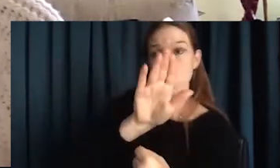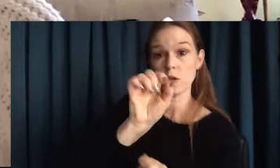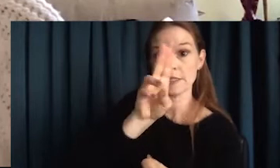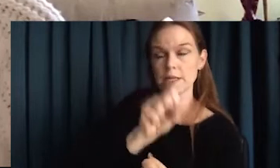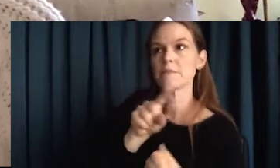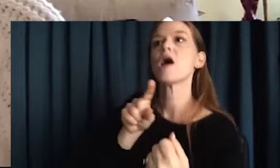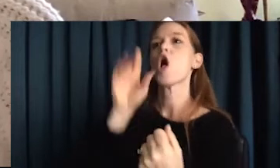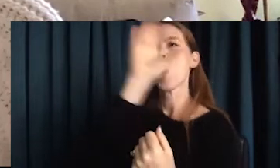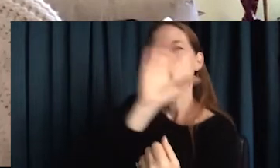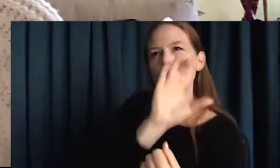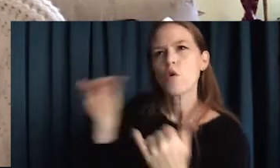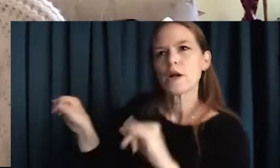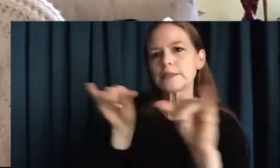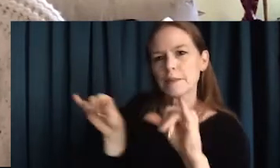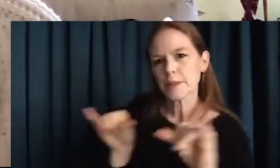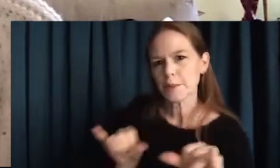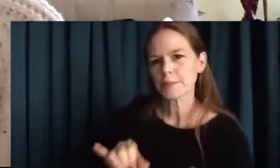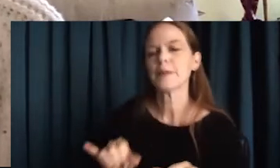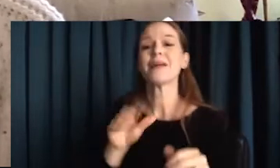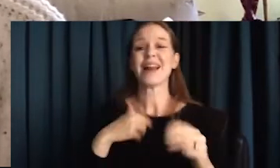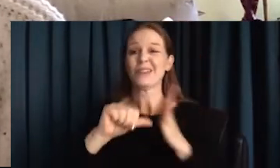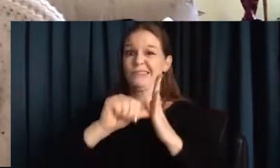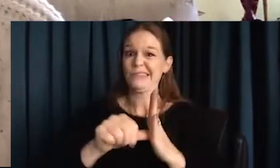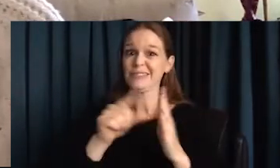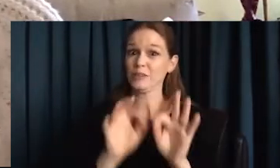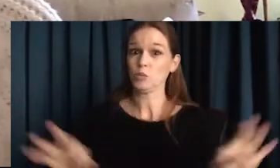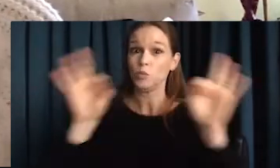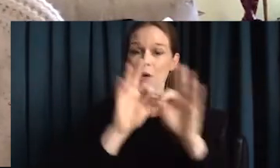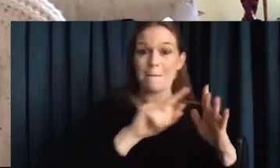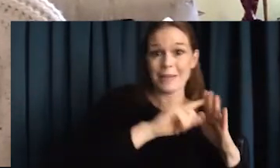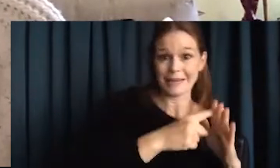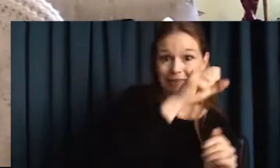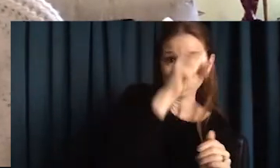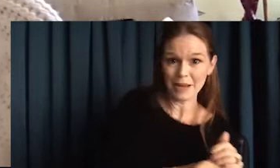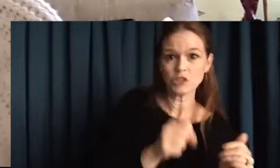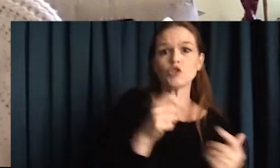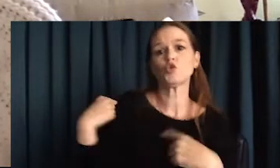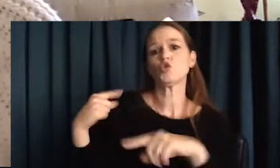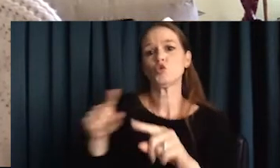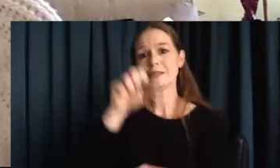time to review the syllabus, at the beginning of the semester and throughout the semester for any courses that you take,